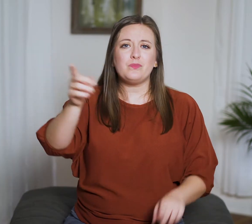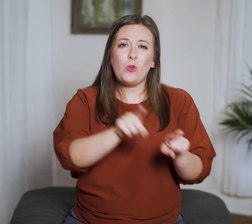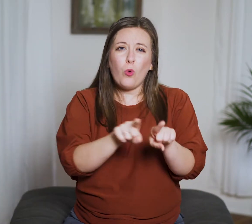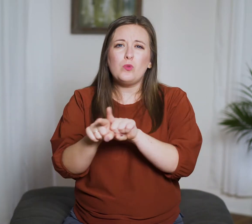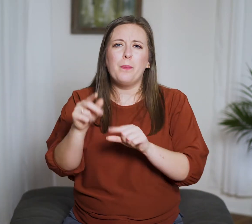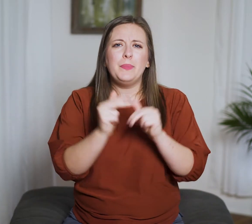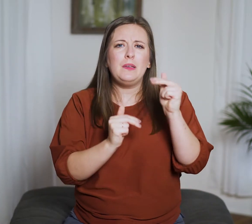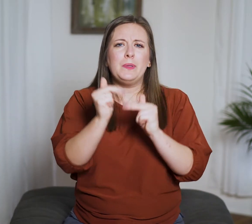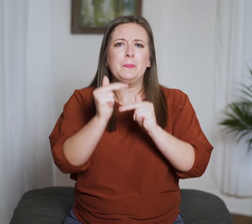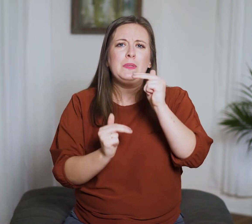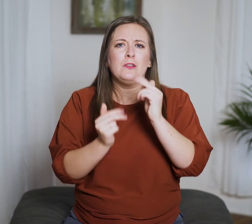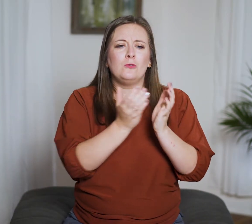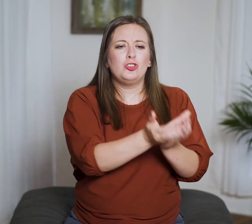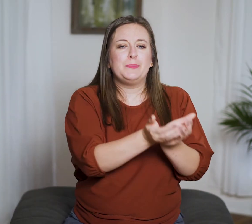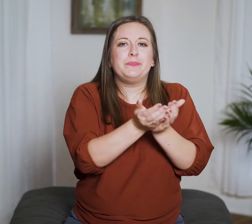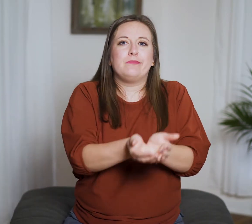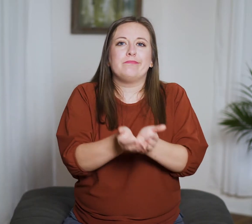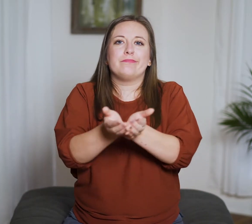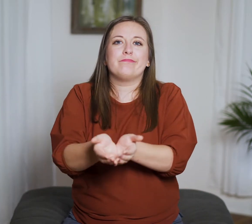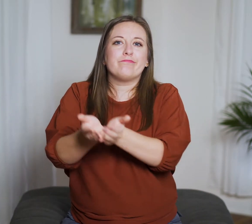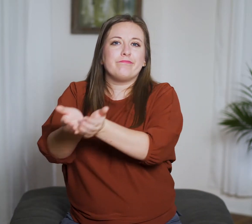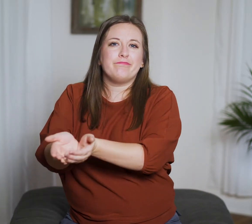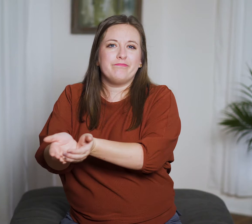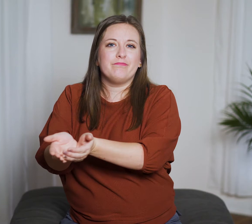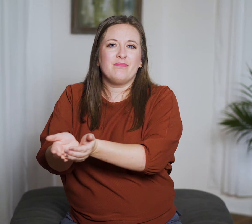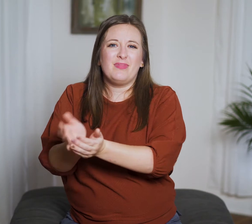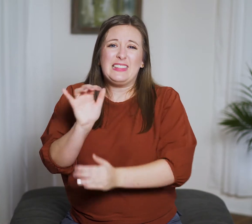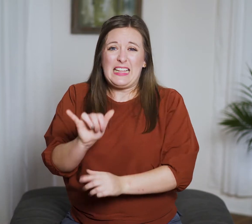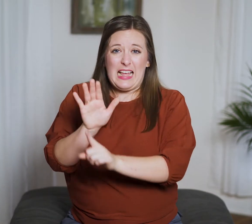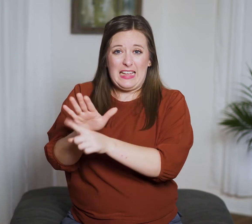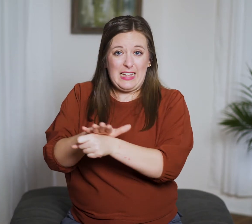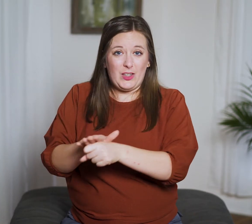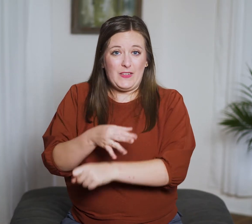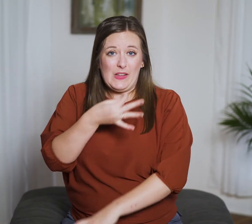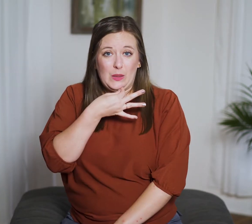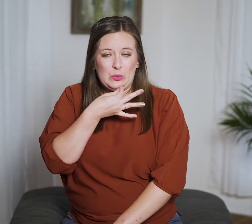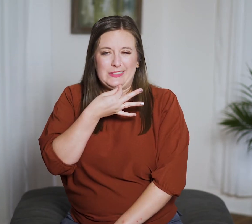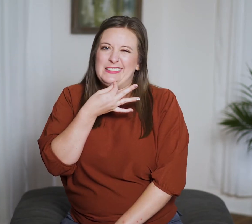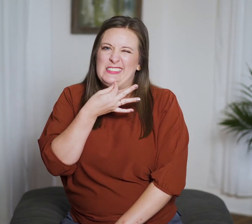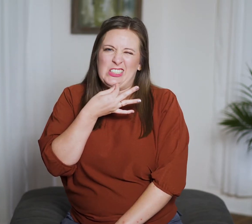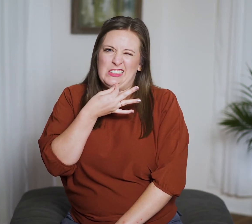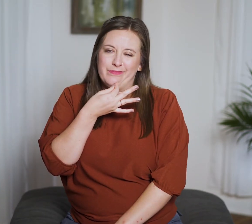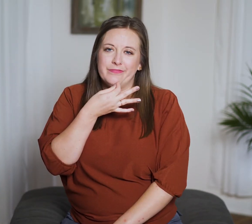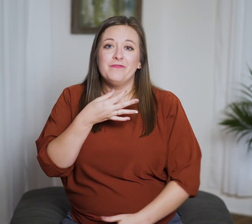He also builds a fleet of ships, which isn’t one of his areas of expertise.